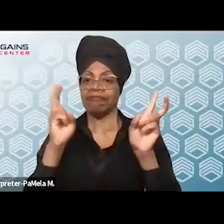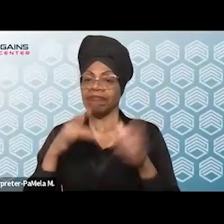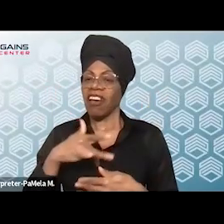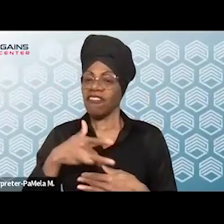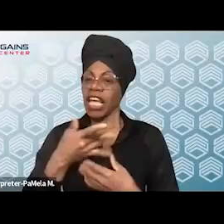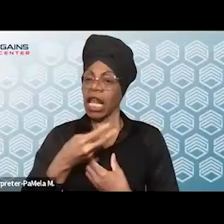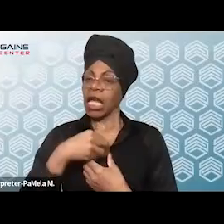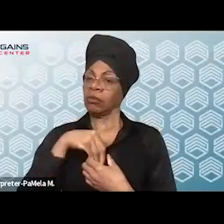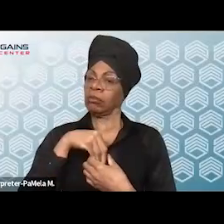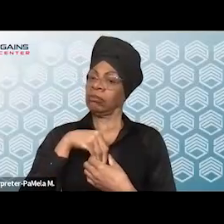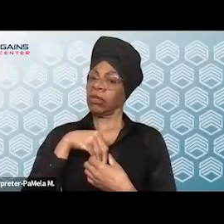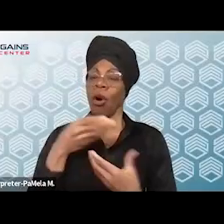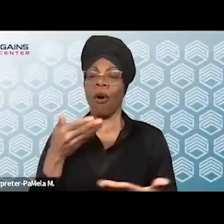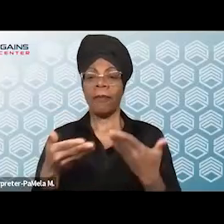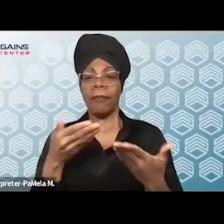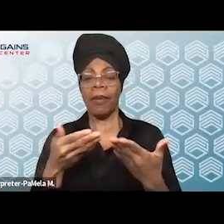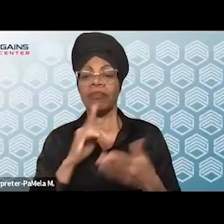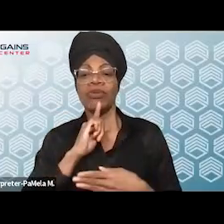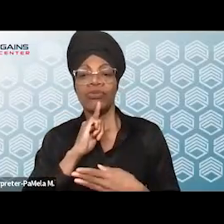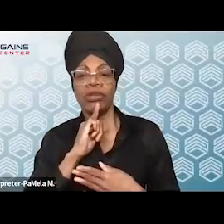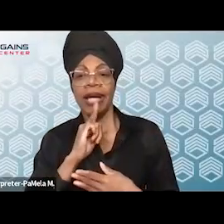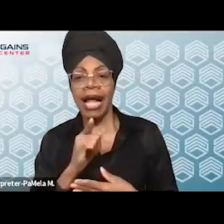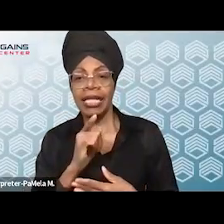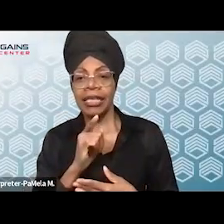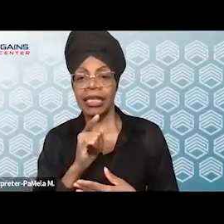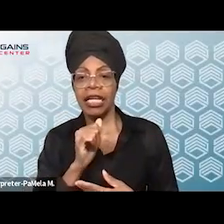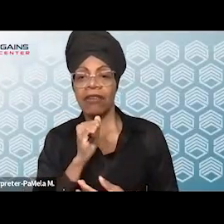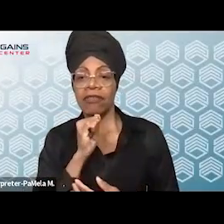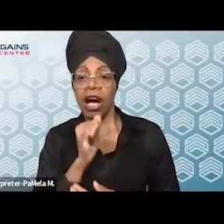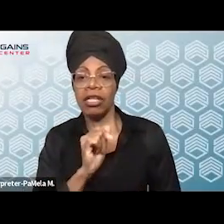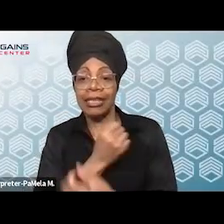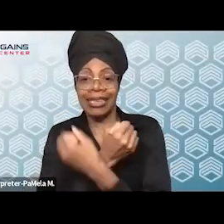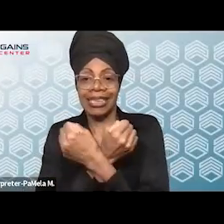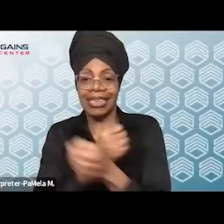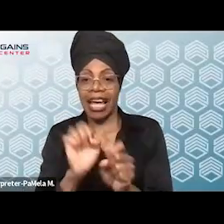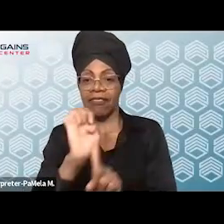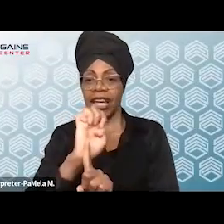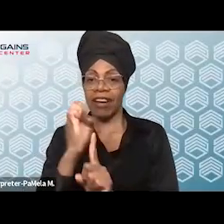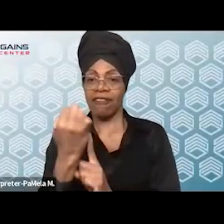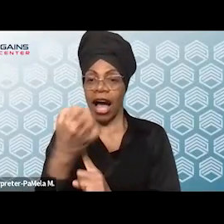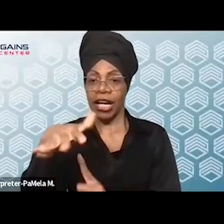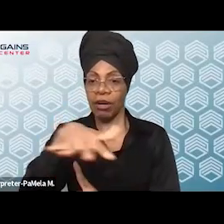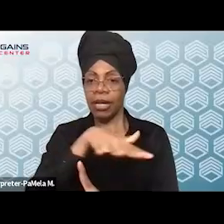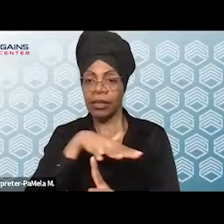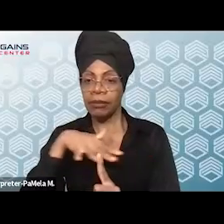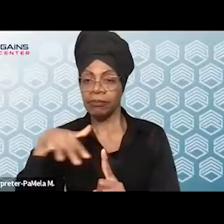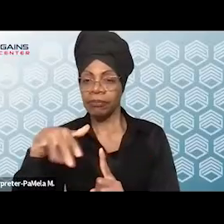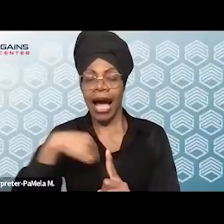or maybe even the reality of an unsafe environment. And I don't know if you've ever done